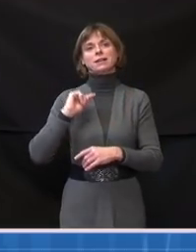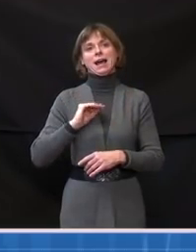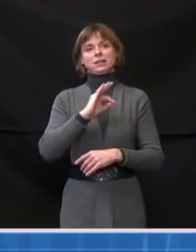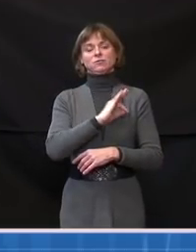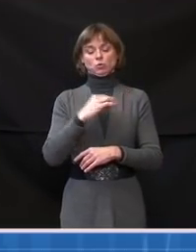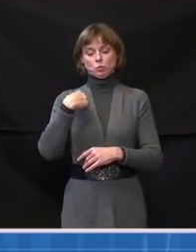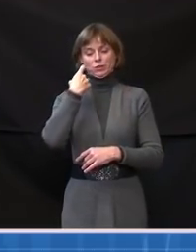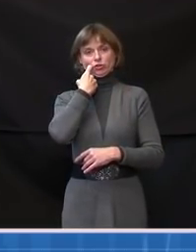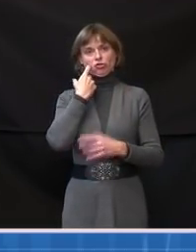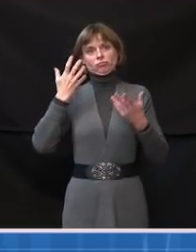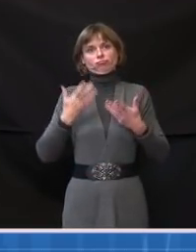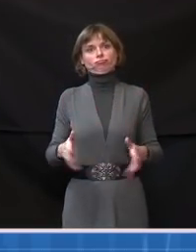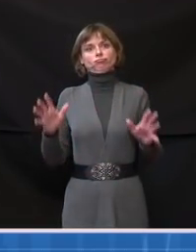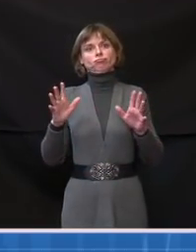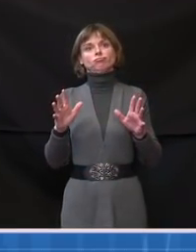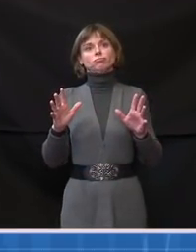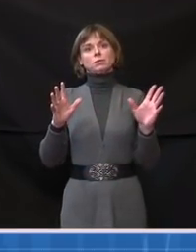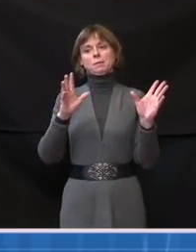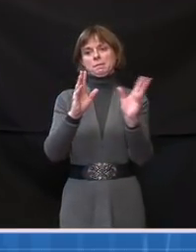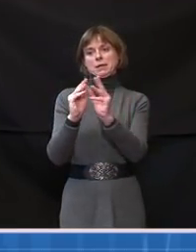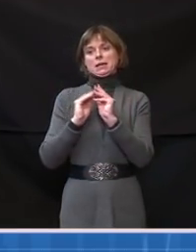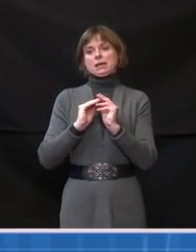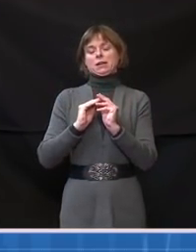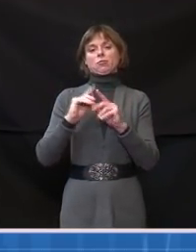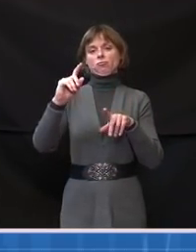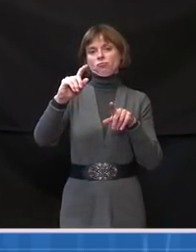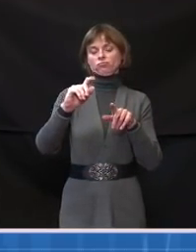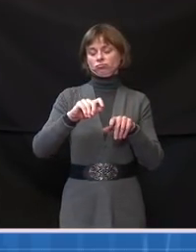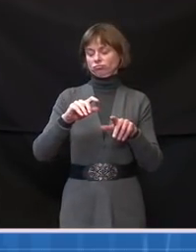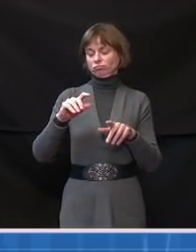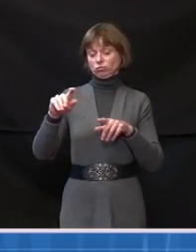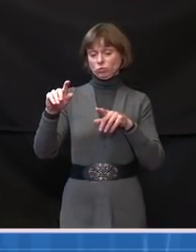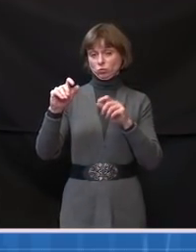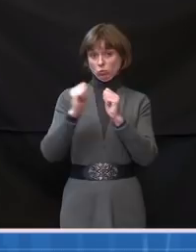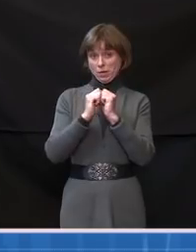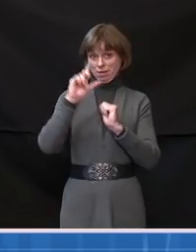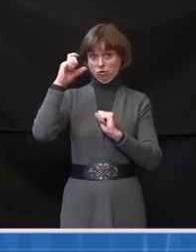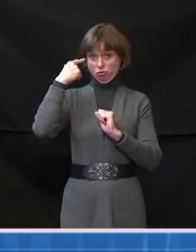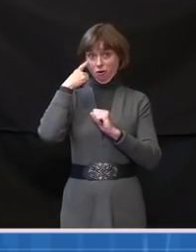from around the country who -- where we provided updated on our efforts to defeat COVID-19.